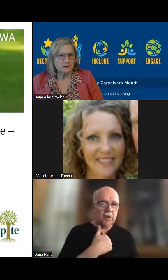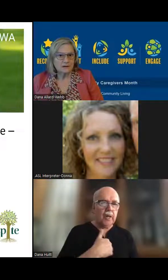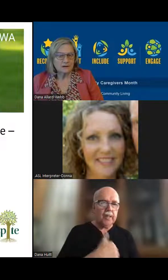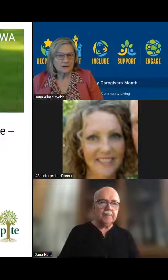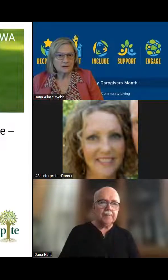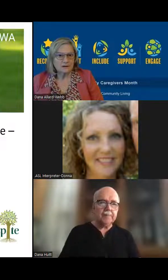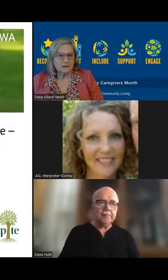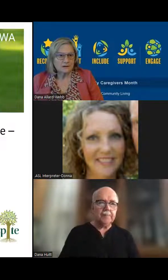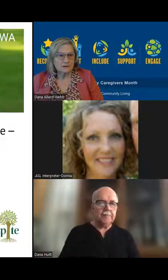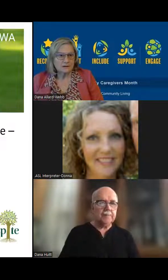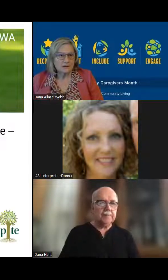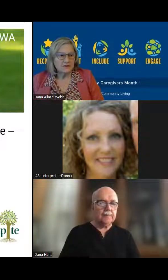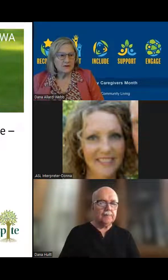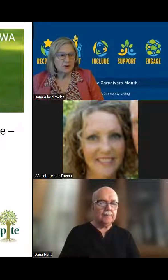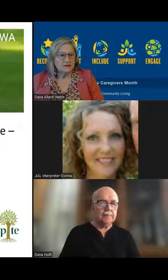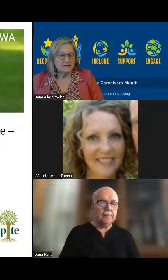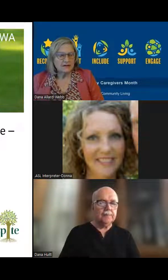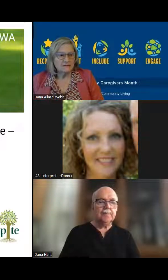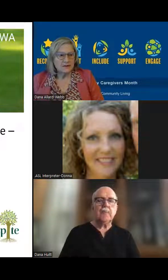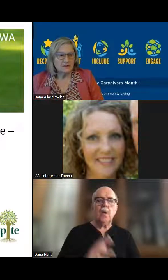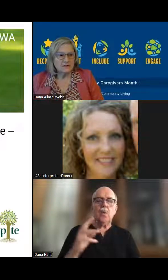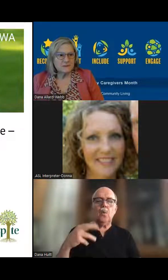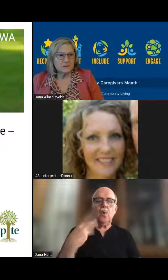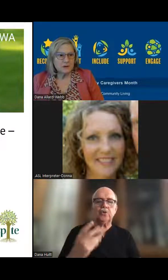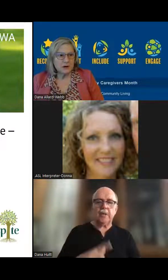s in different languages, which is really helpful, too.